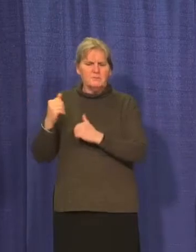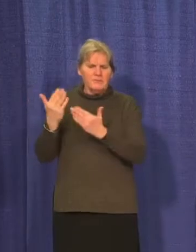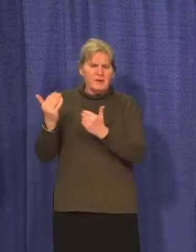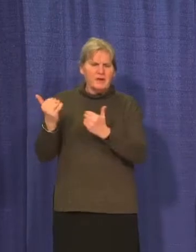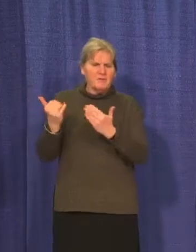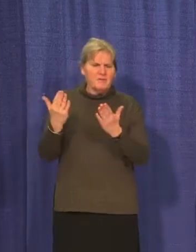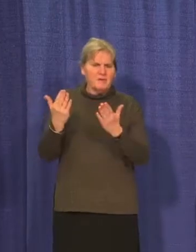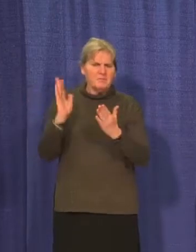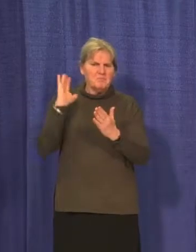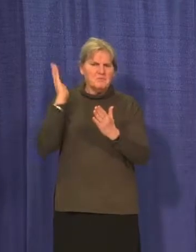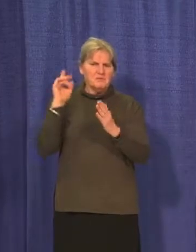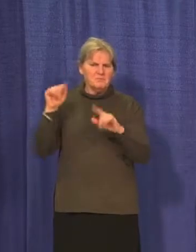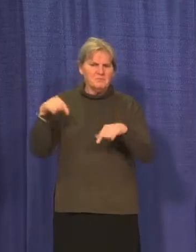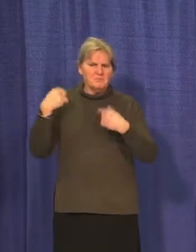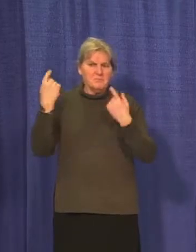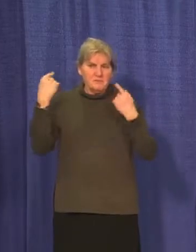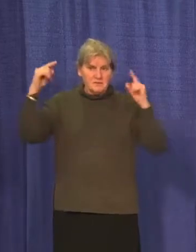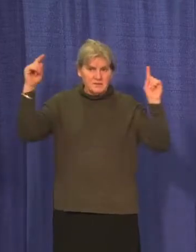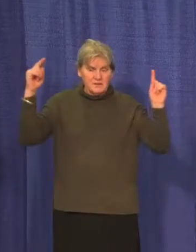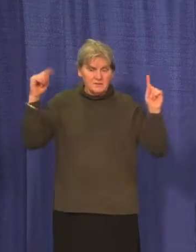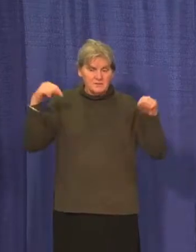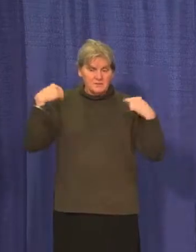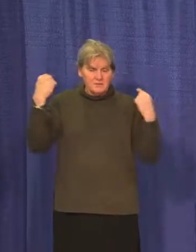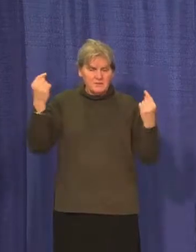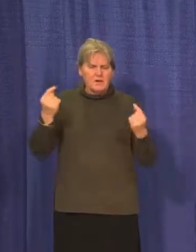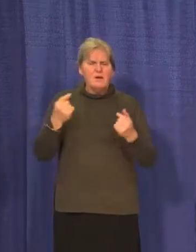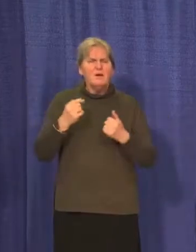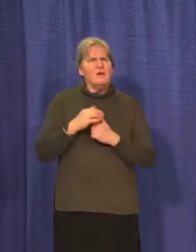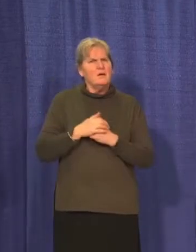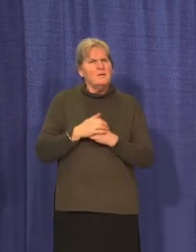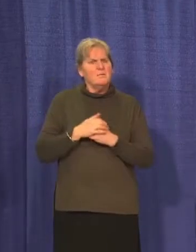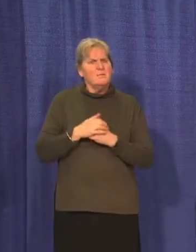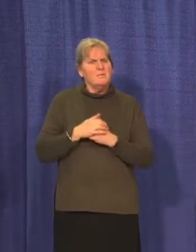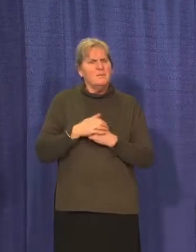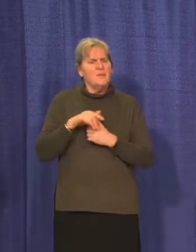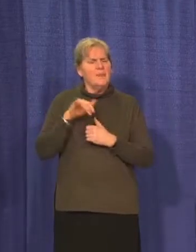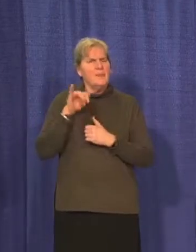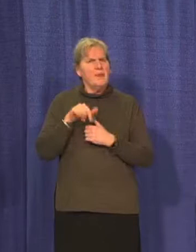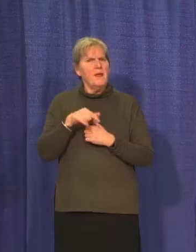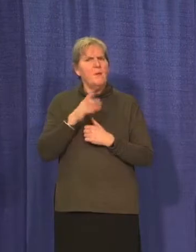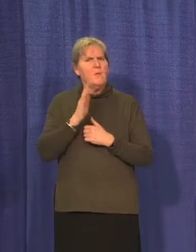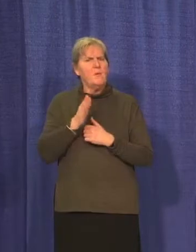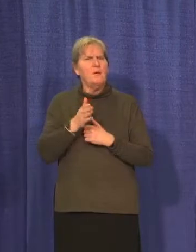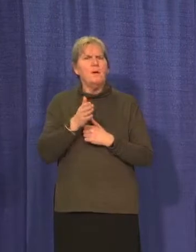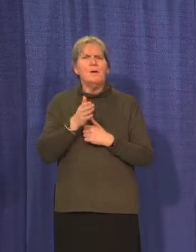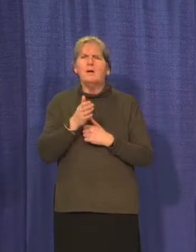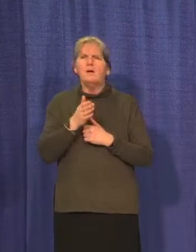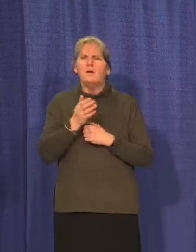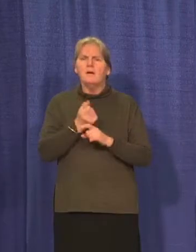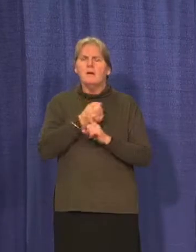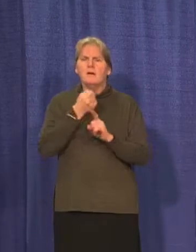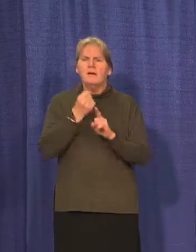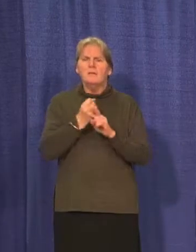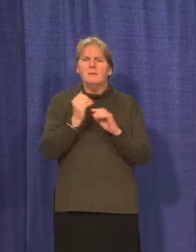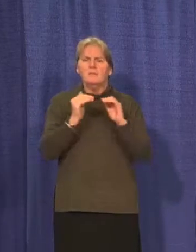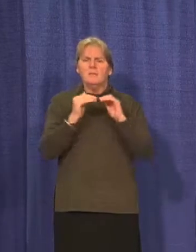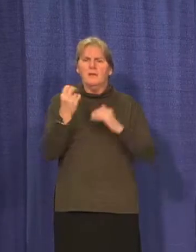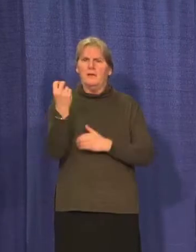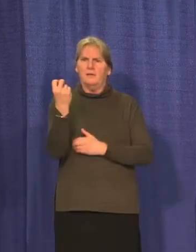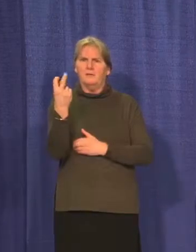and going positively, what that have an impact on the grade 12